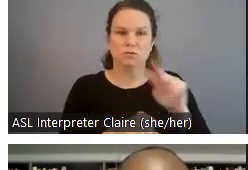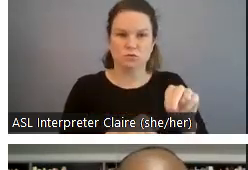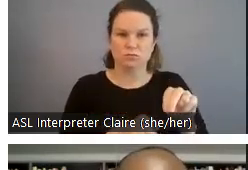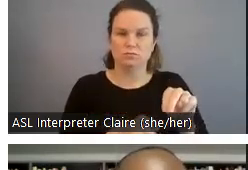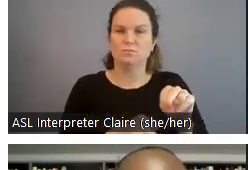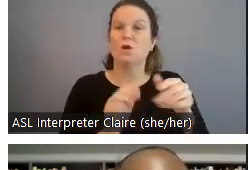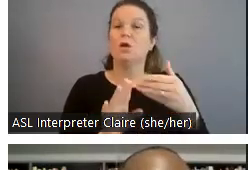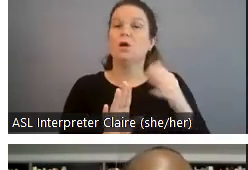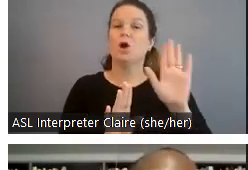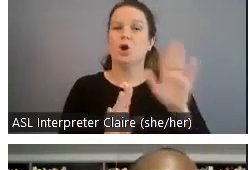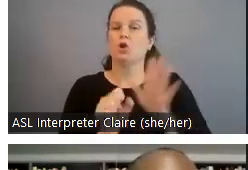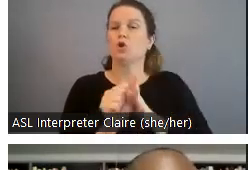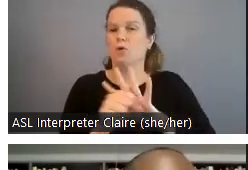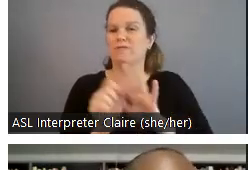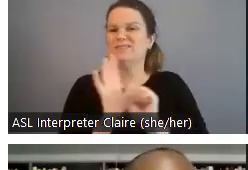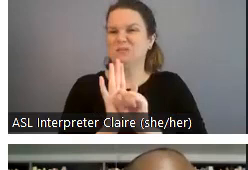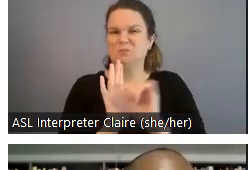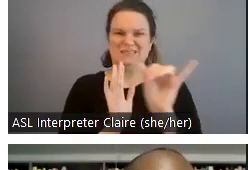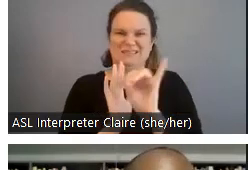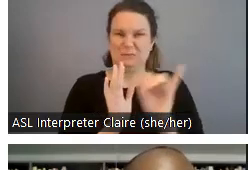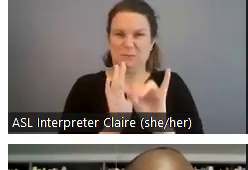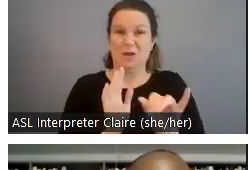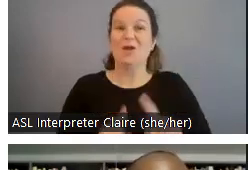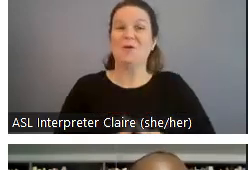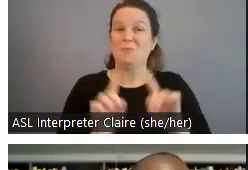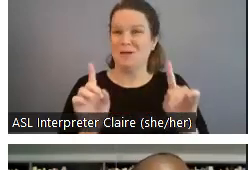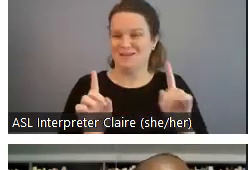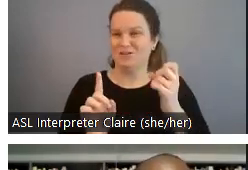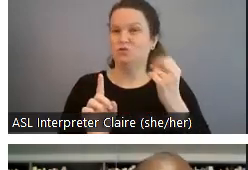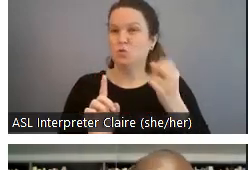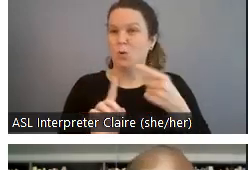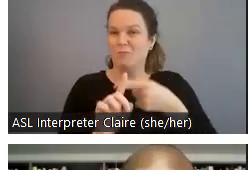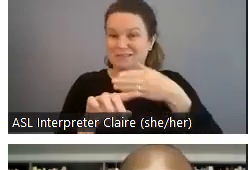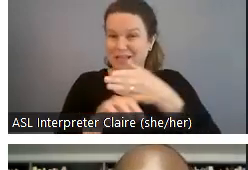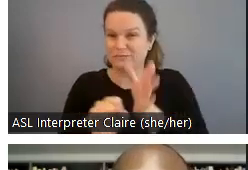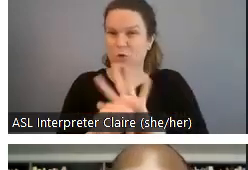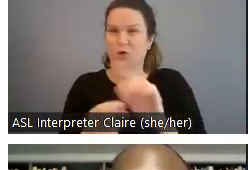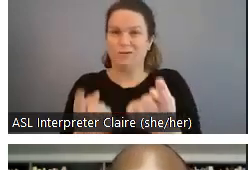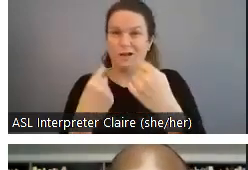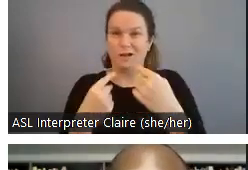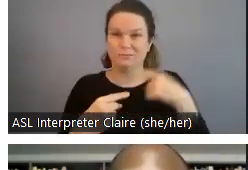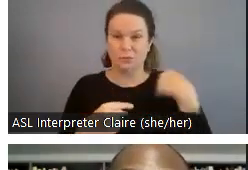to the previous two patients, but she's presenting now 12 months after her COVID illness and really she's coming